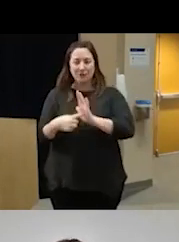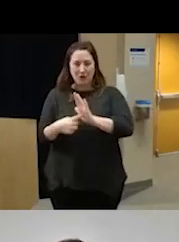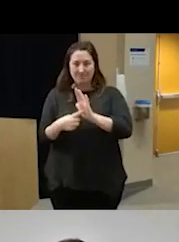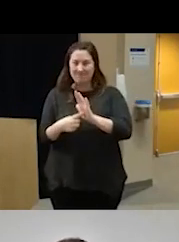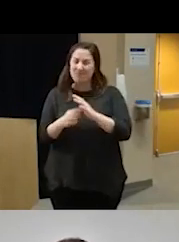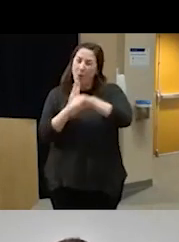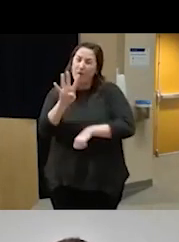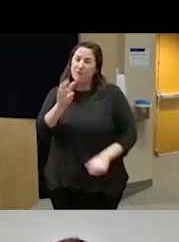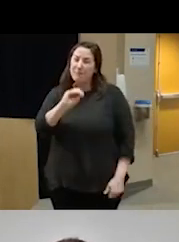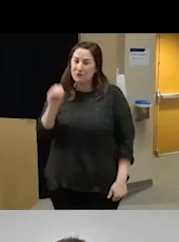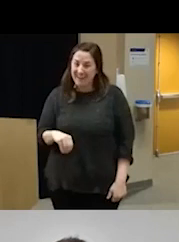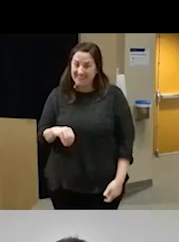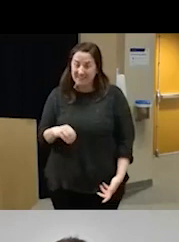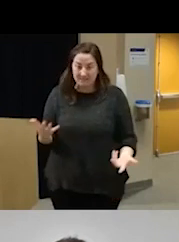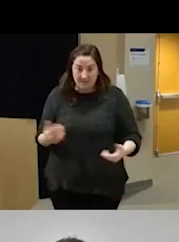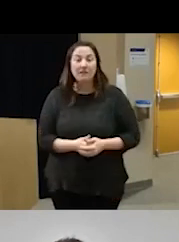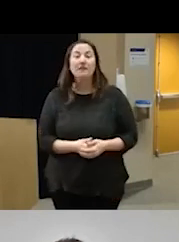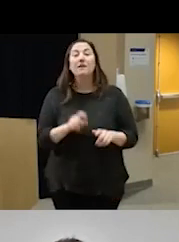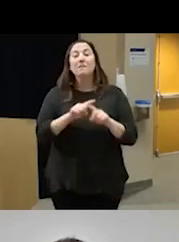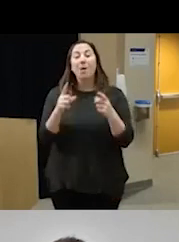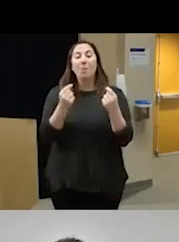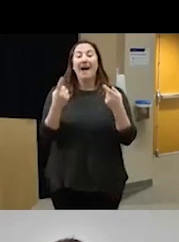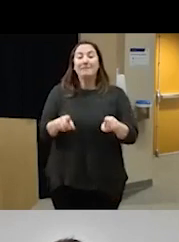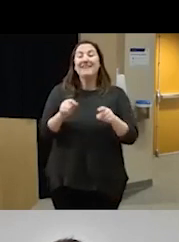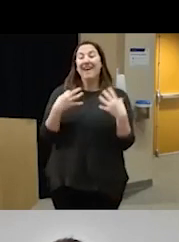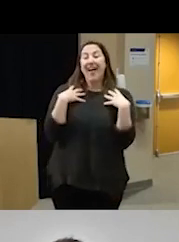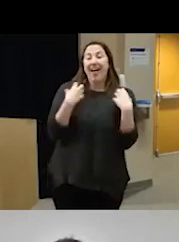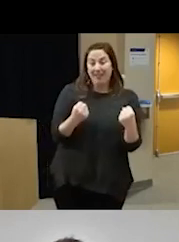but then look at what happens between healthy weights overweight and obese.